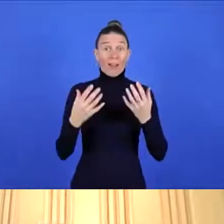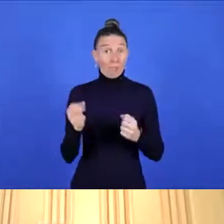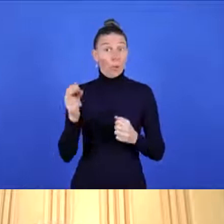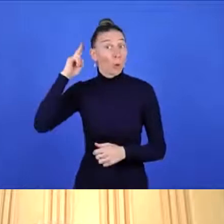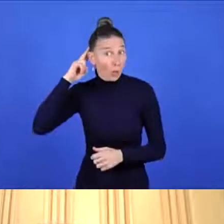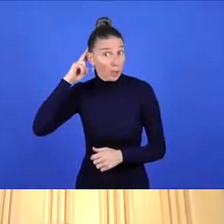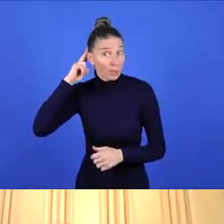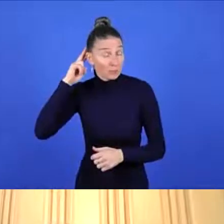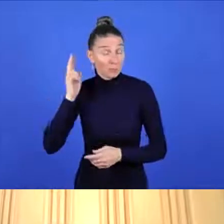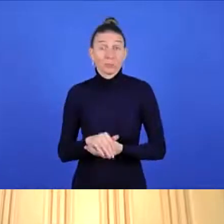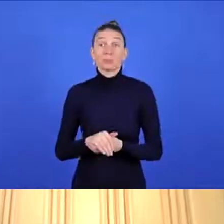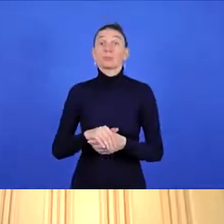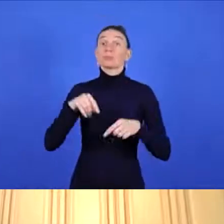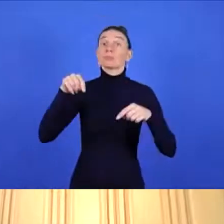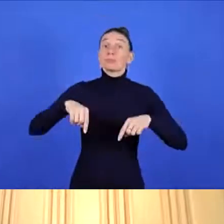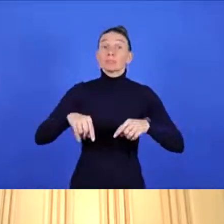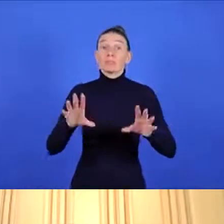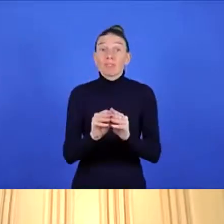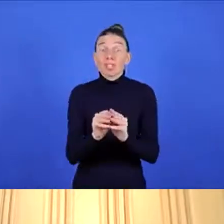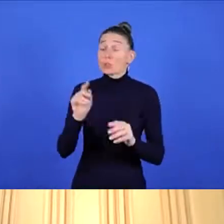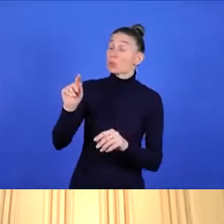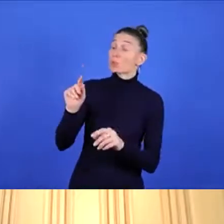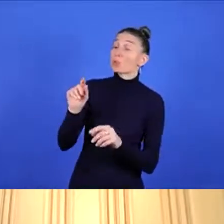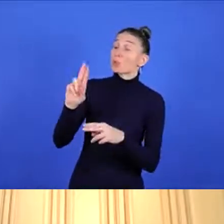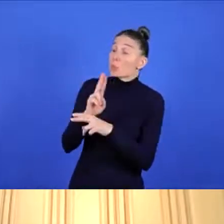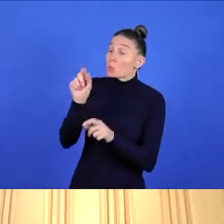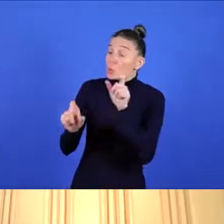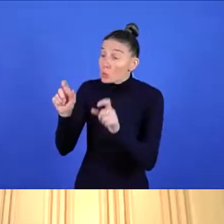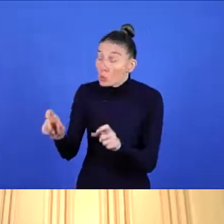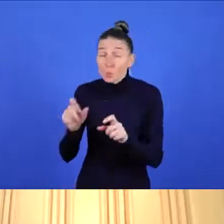many parts of the world. In this session